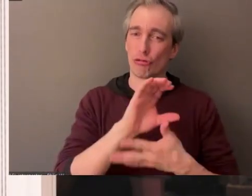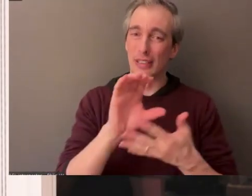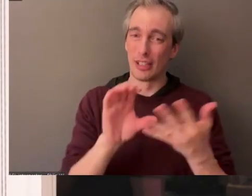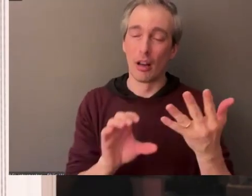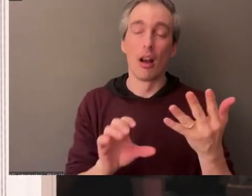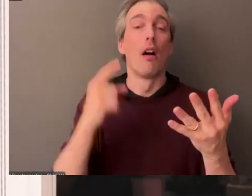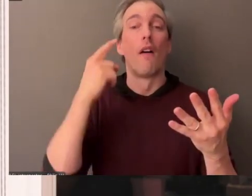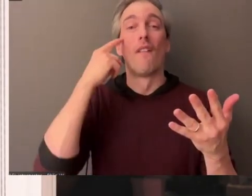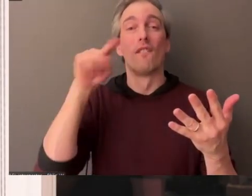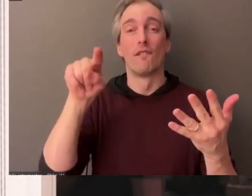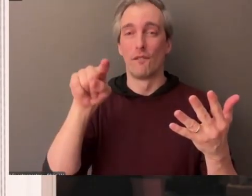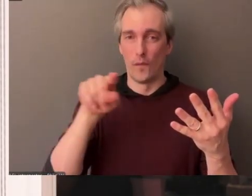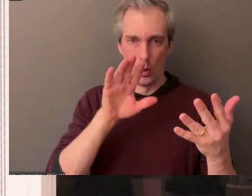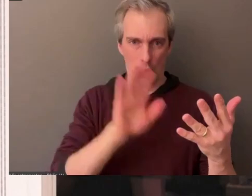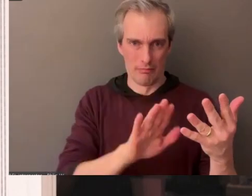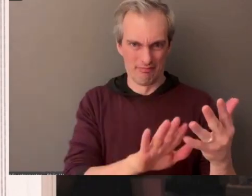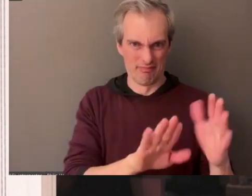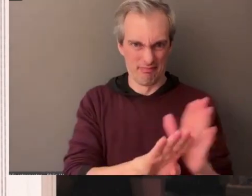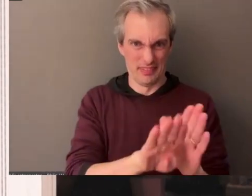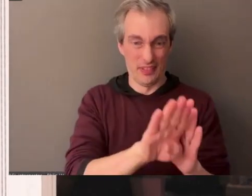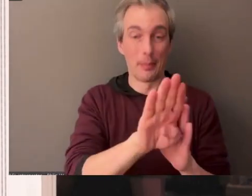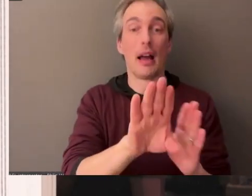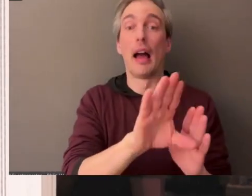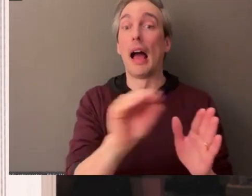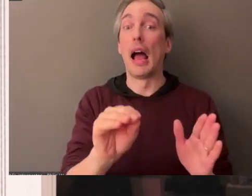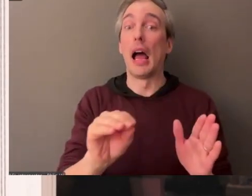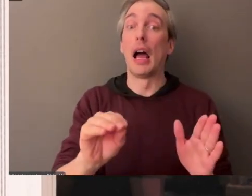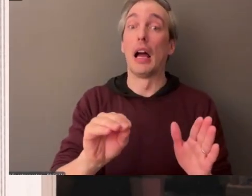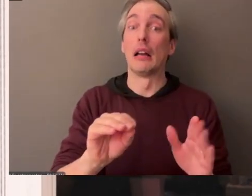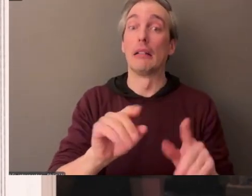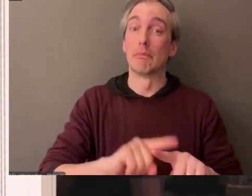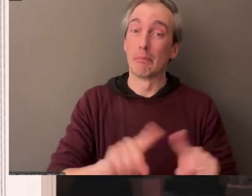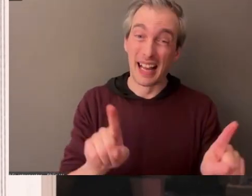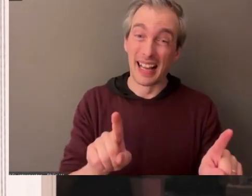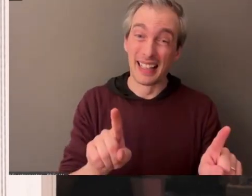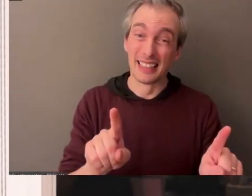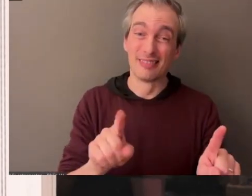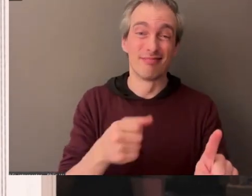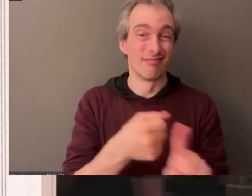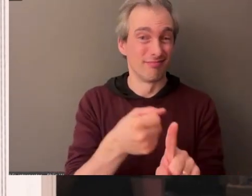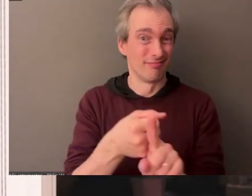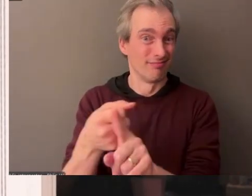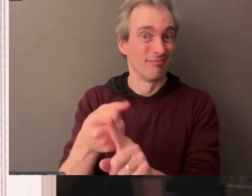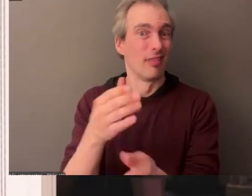And yet... There were still problems with that component. I think that's how I can interpret it.